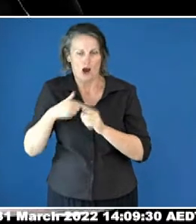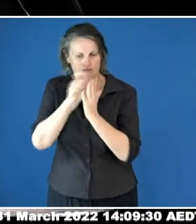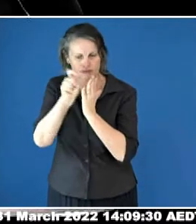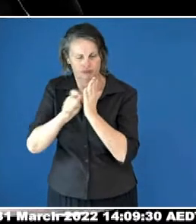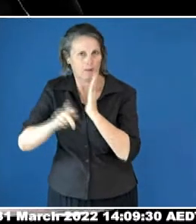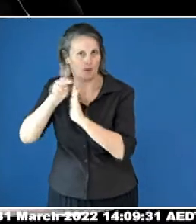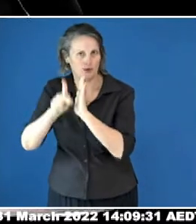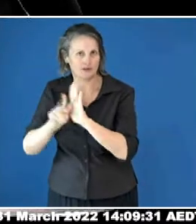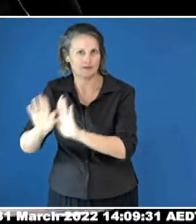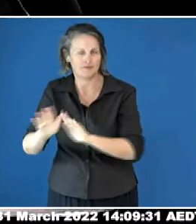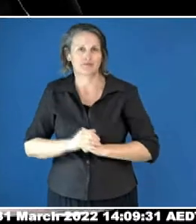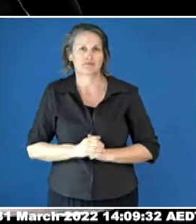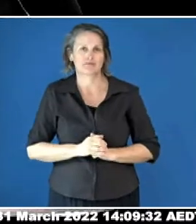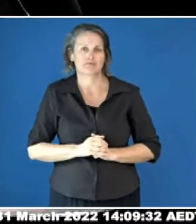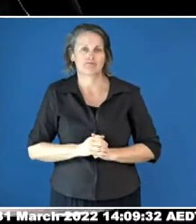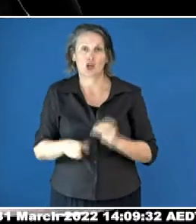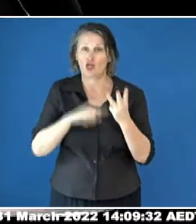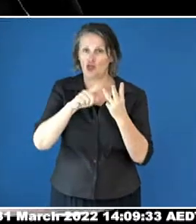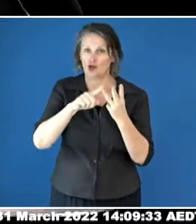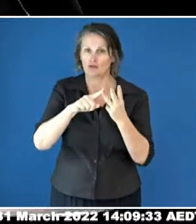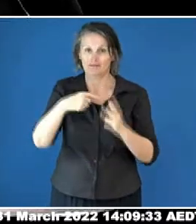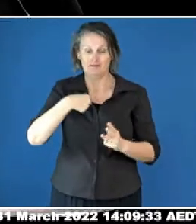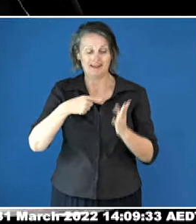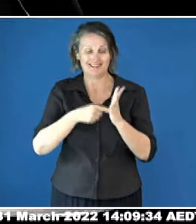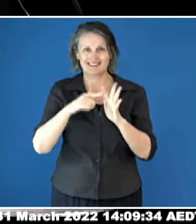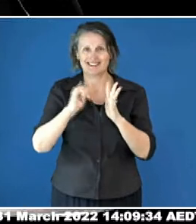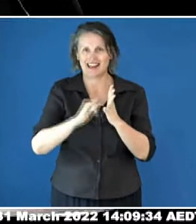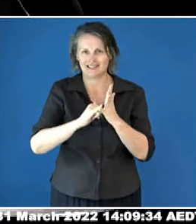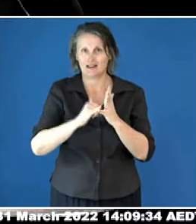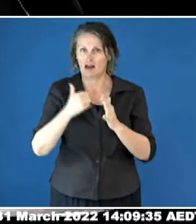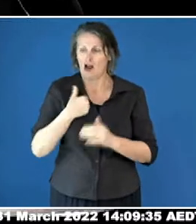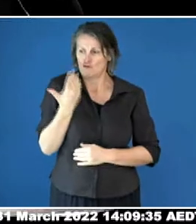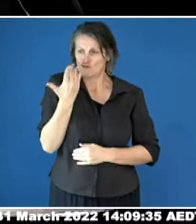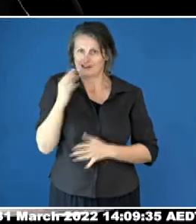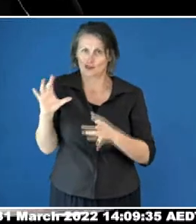I'm Tess Moodie. I'm a fairly recent addition to WWDA but feel like I've been here